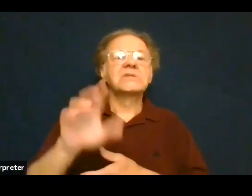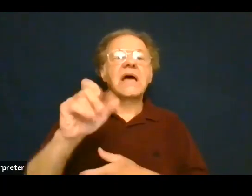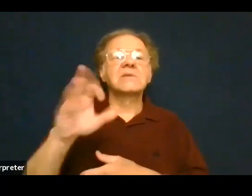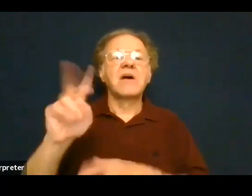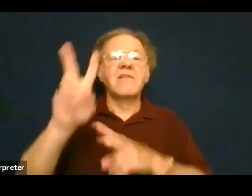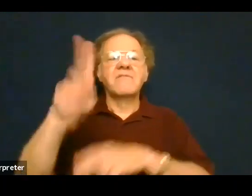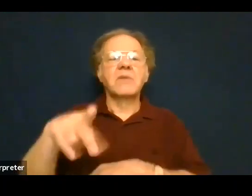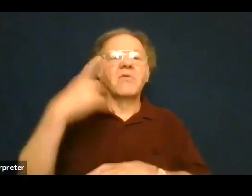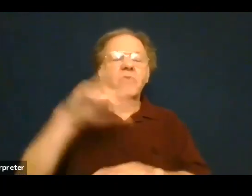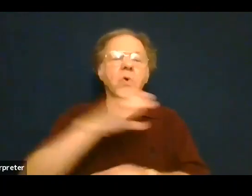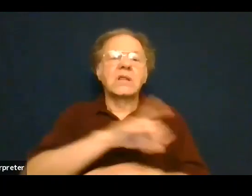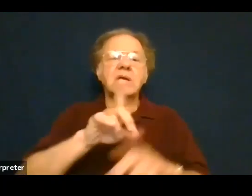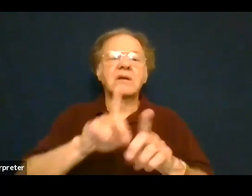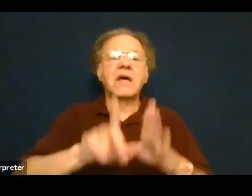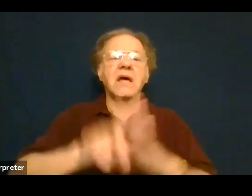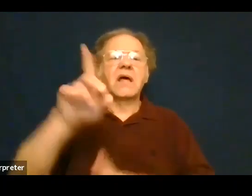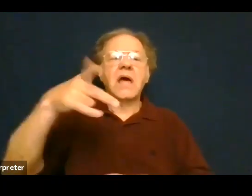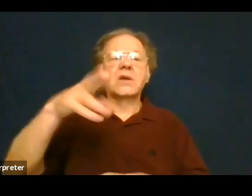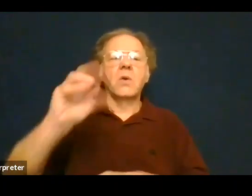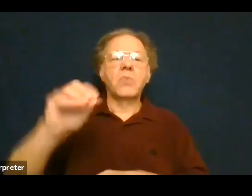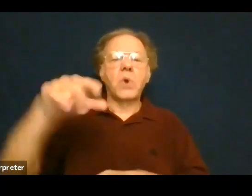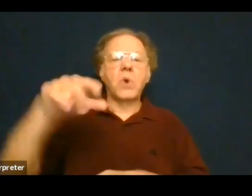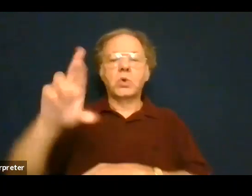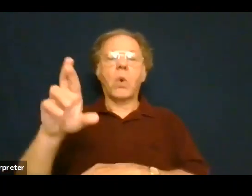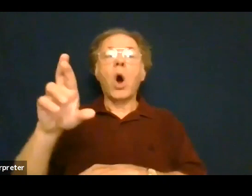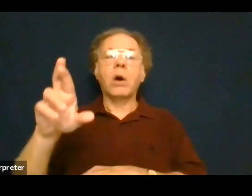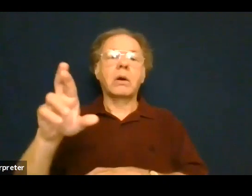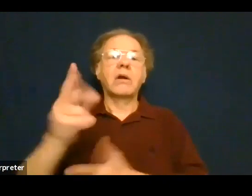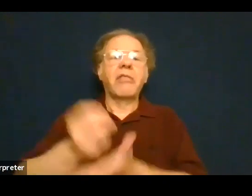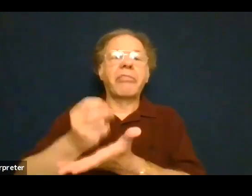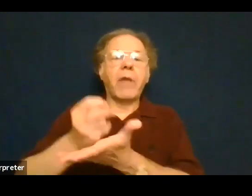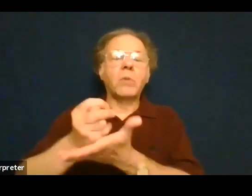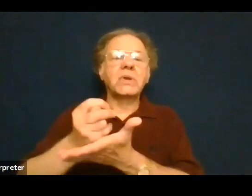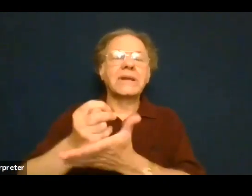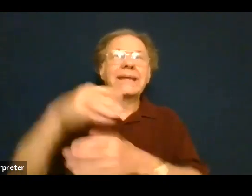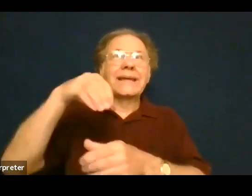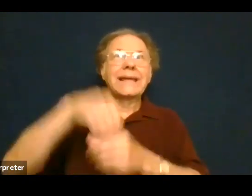at ProQR Therapeutics based in Leiden in the Netherlands.